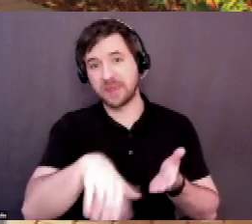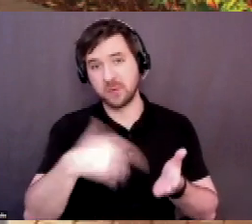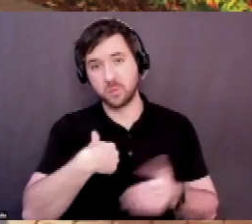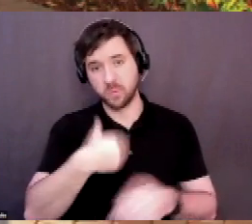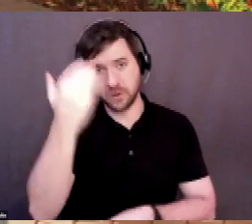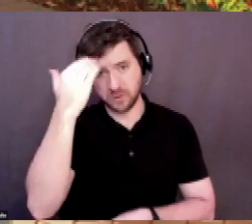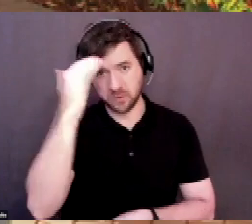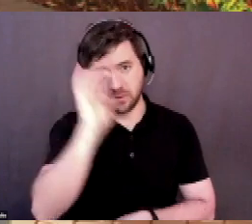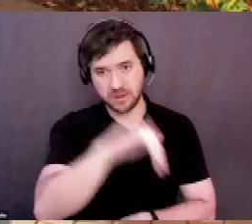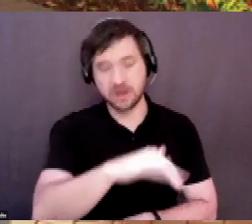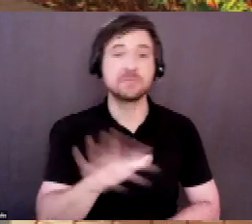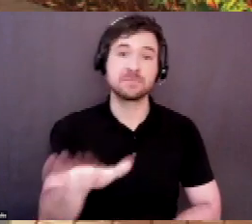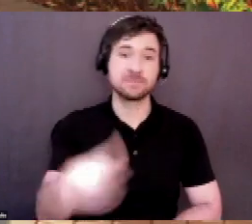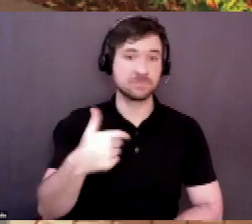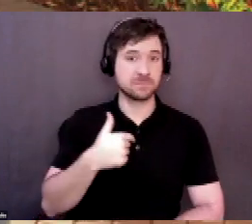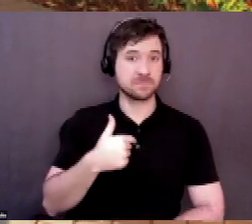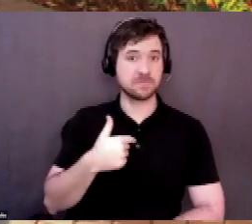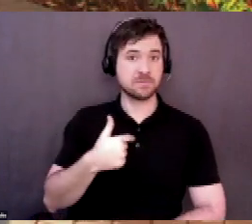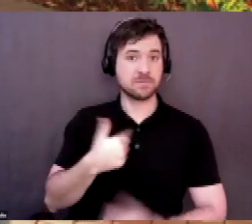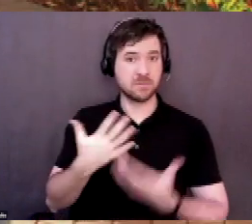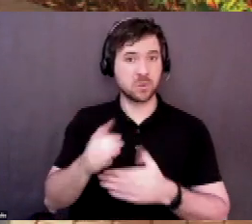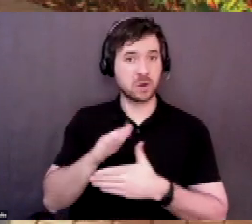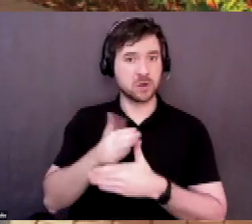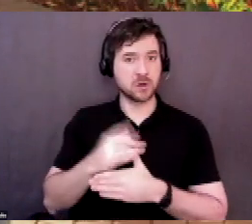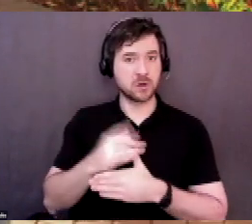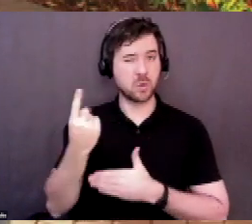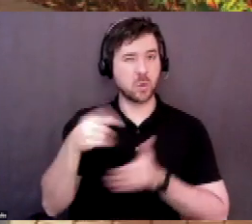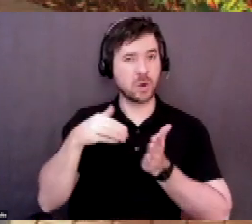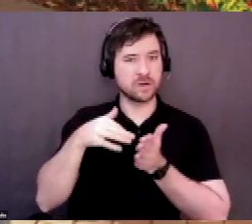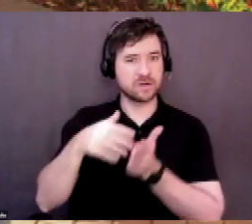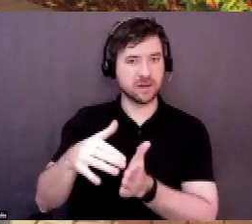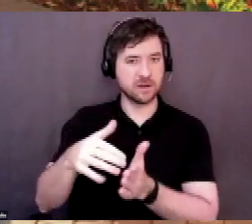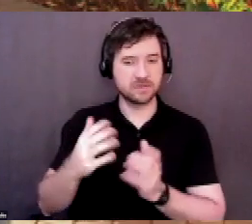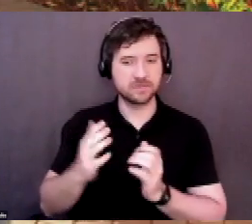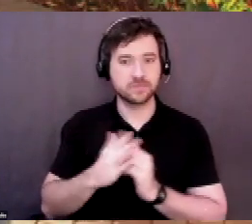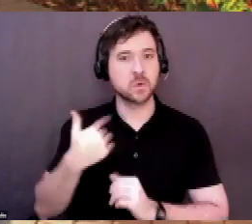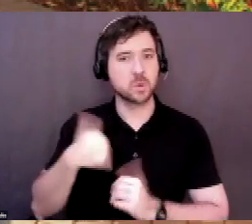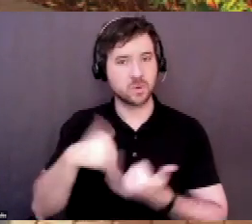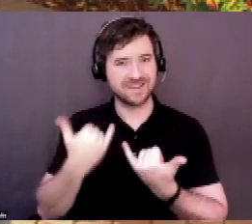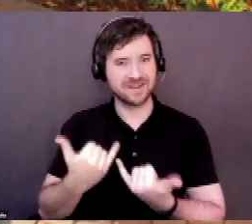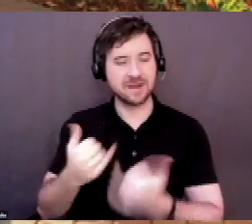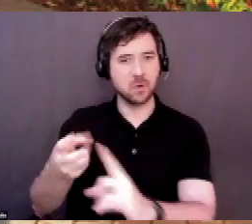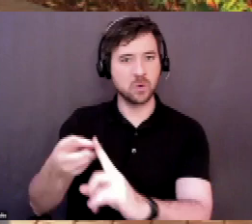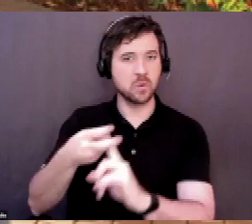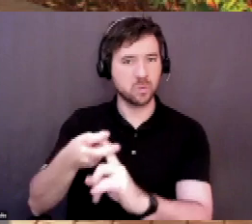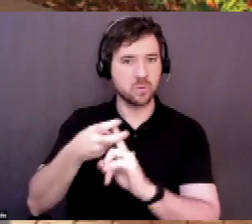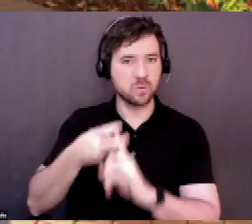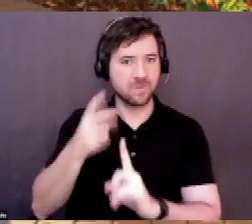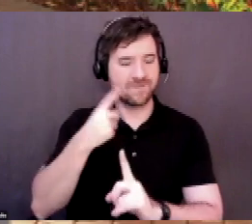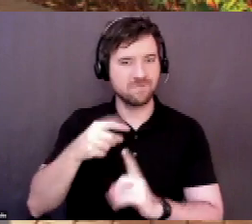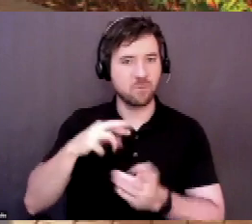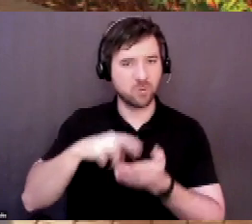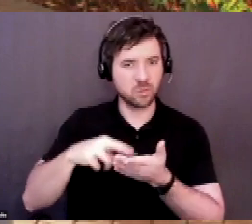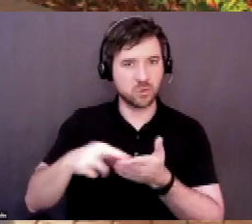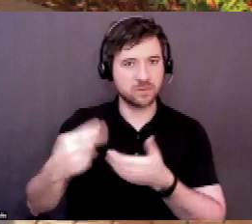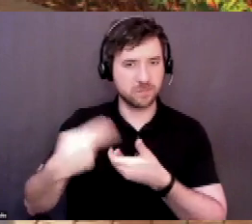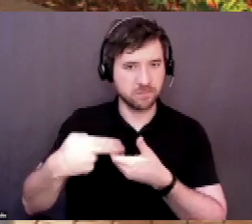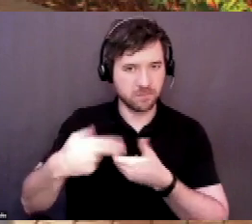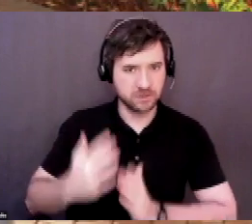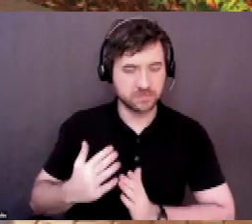a study that I'd like to share with you. We are recruiting for research participants, but there were times in